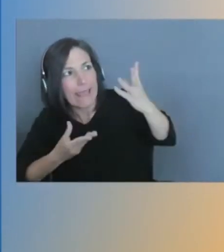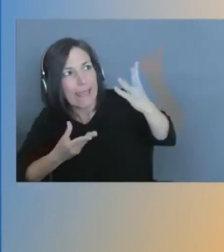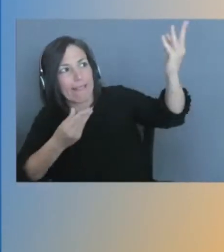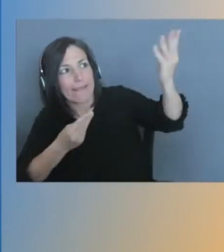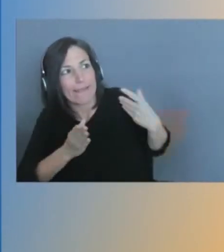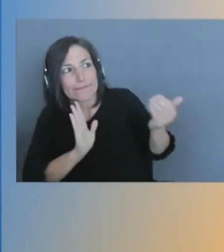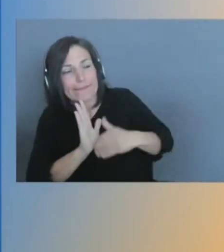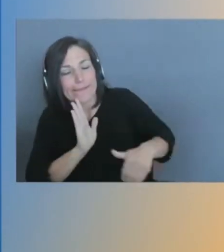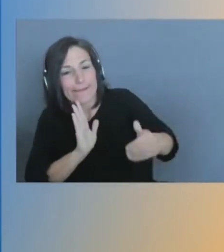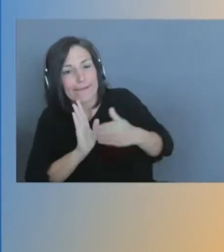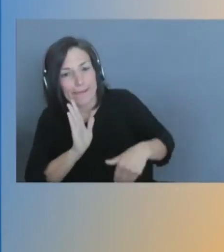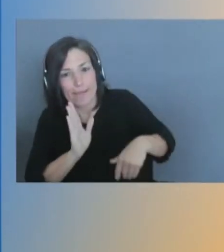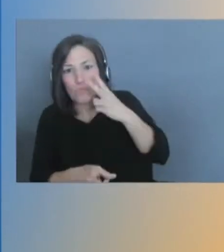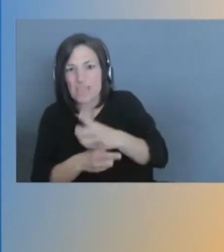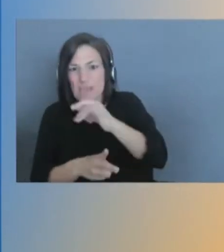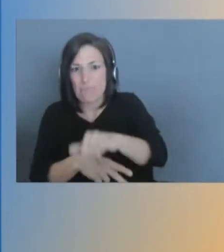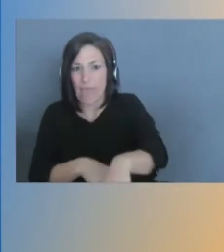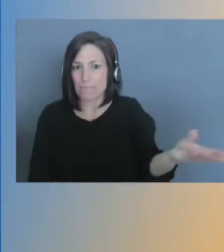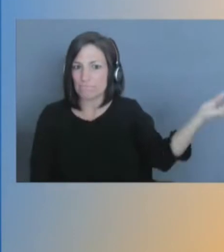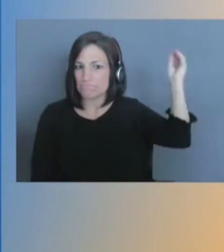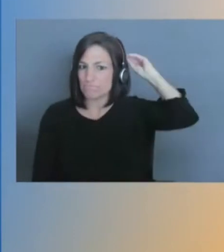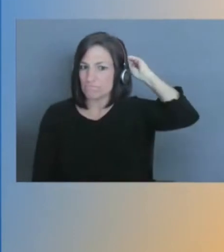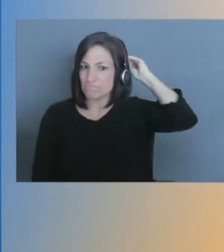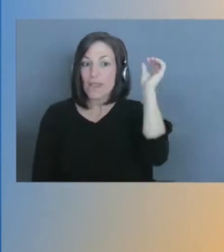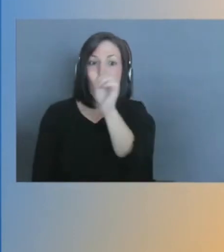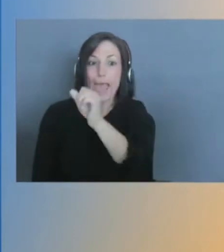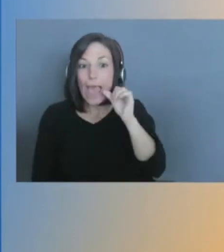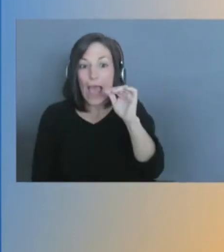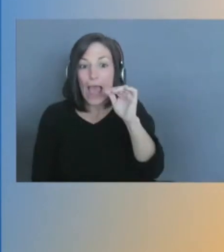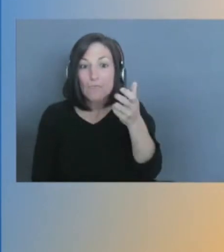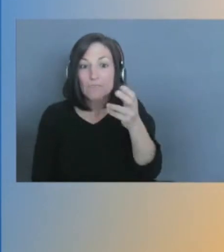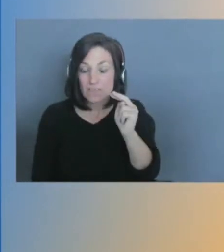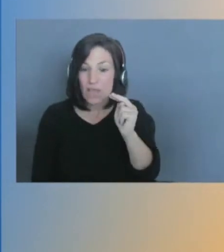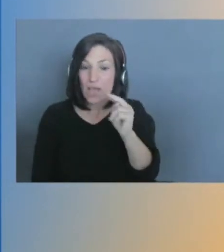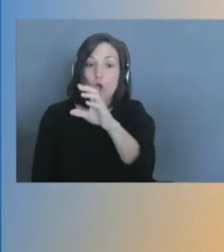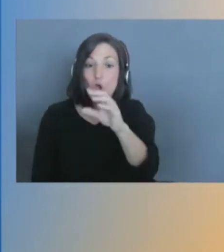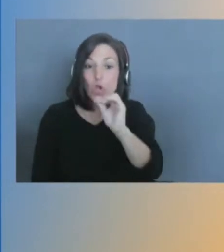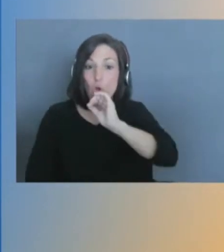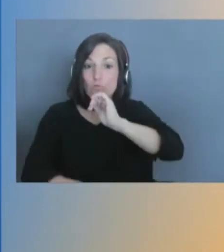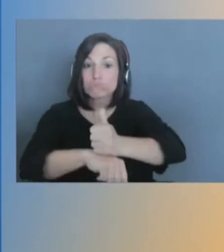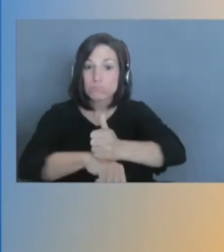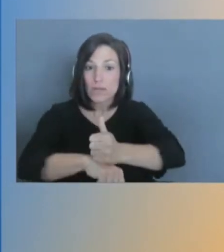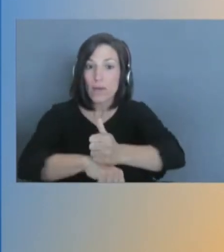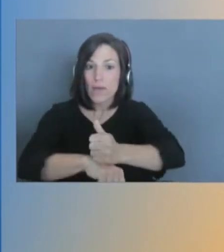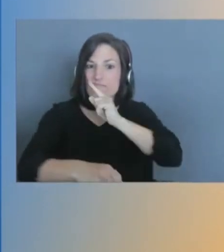Amazon actually co-founded the Climate Pledge in 2019, along with Global Optimism.